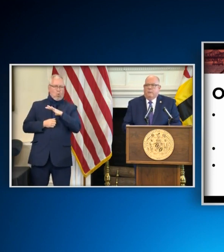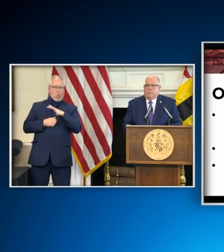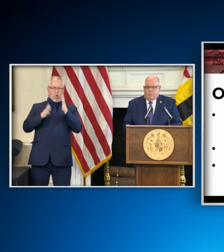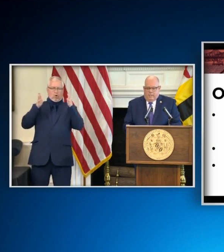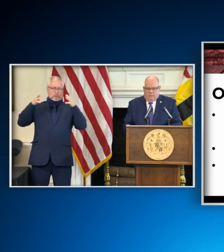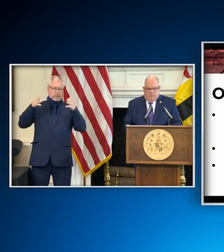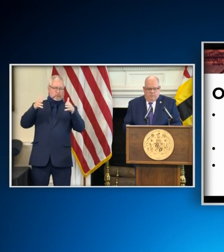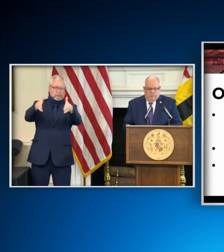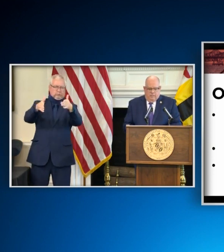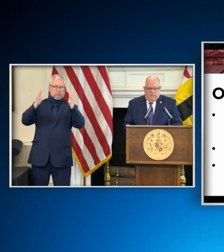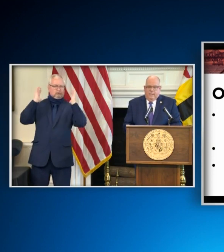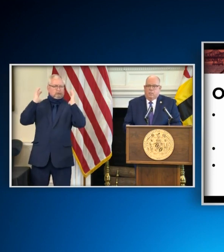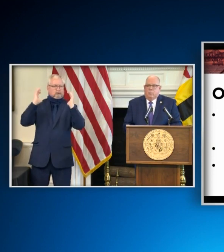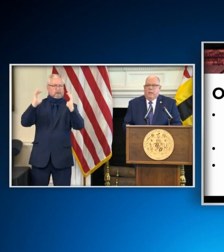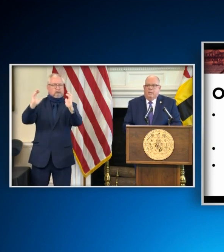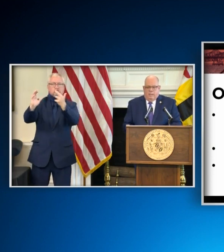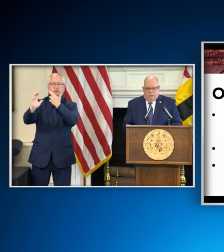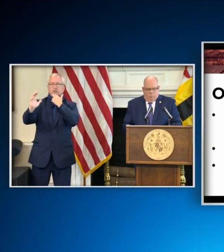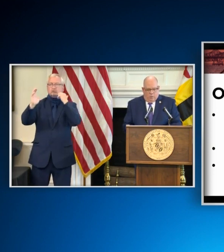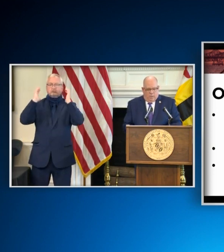TOWNS ACROSS THE STATE.